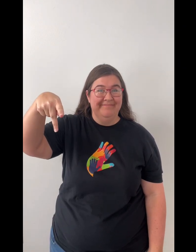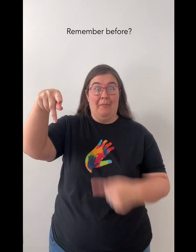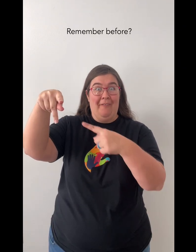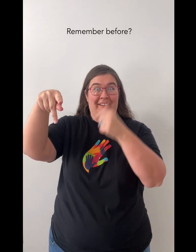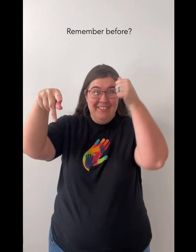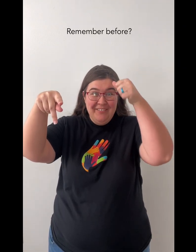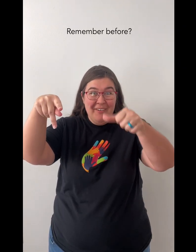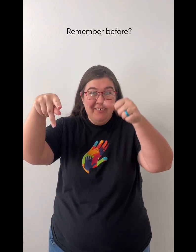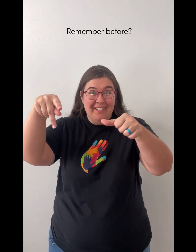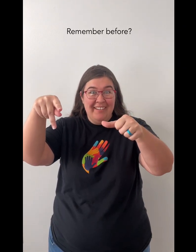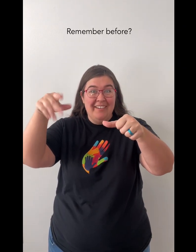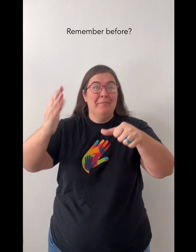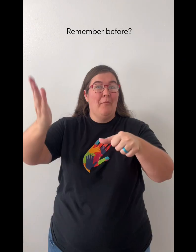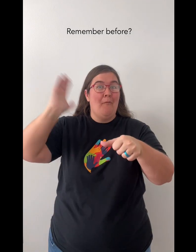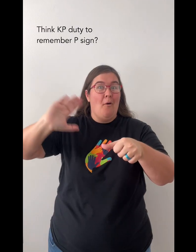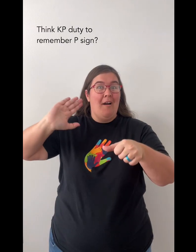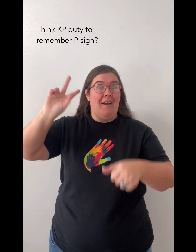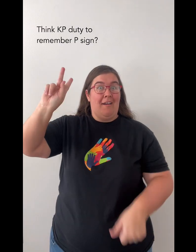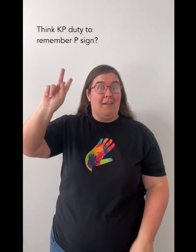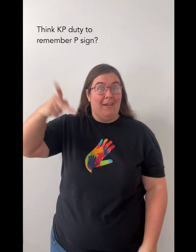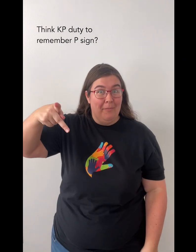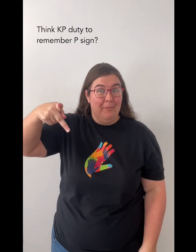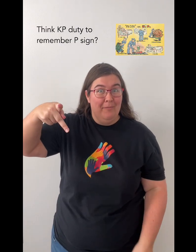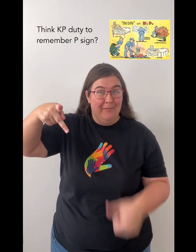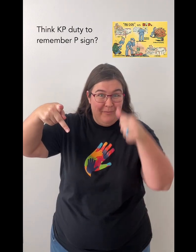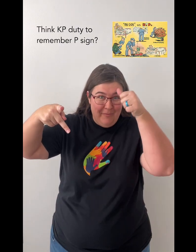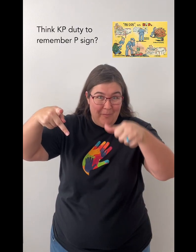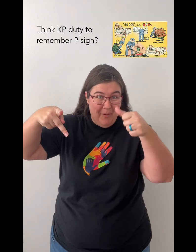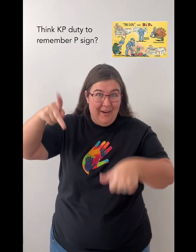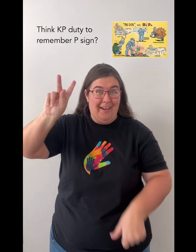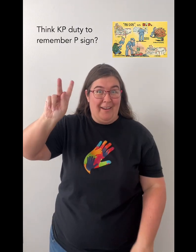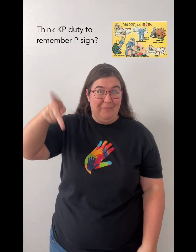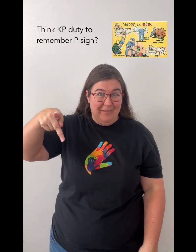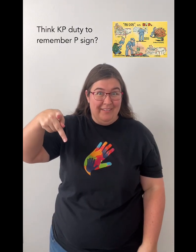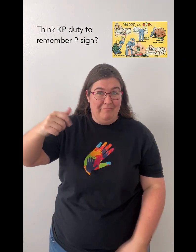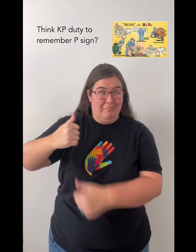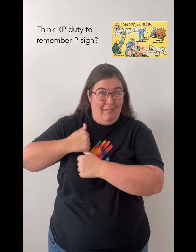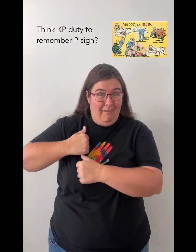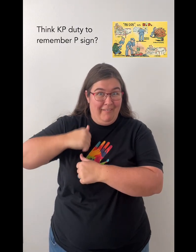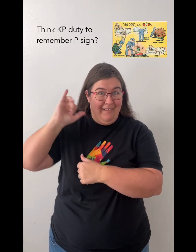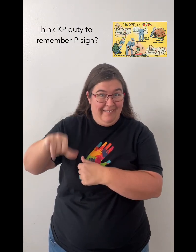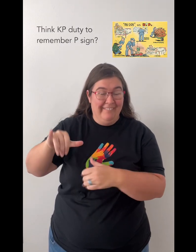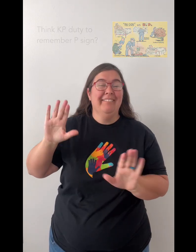Remember before? How we think of "KP duty" to remember the P sign?